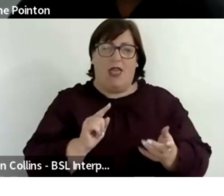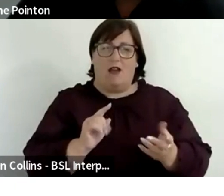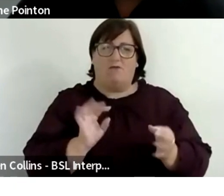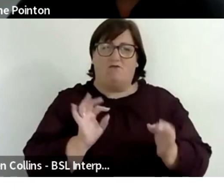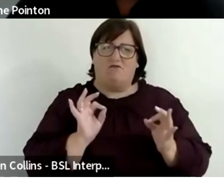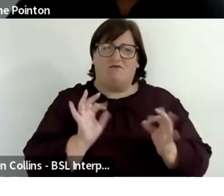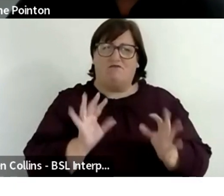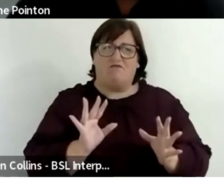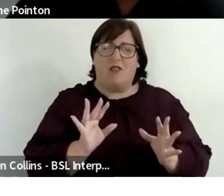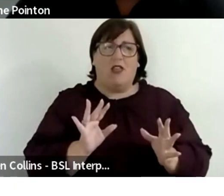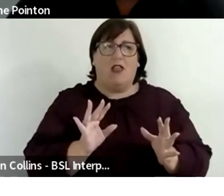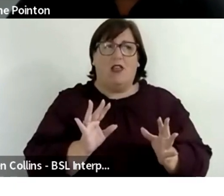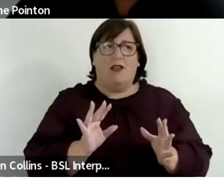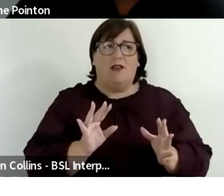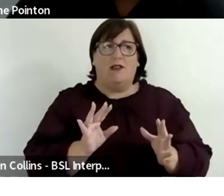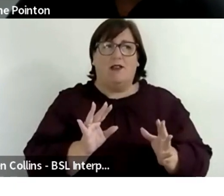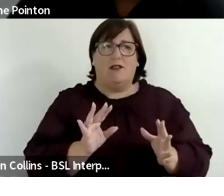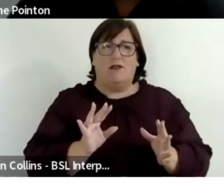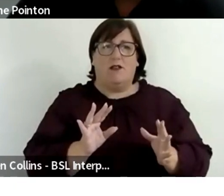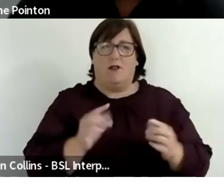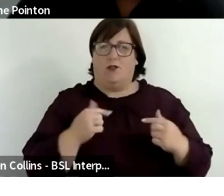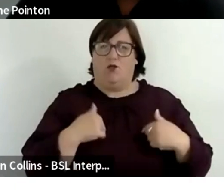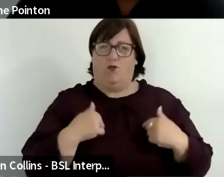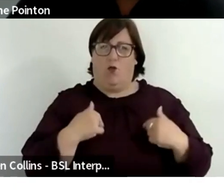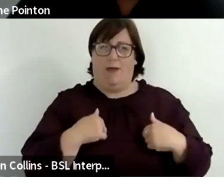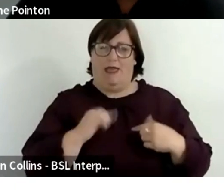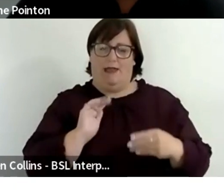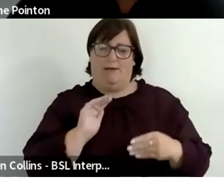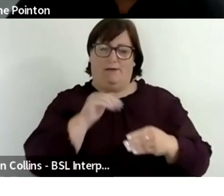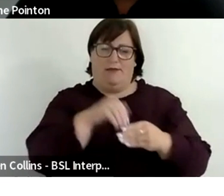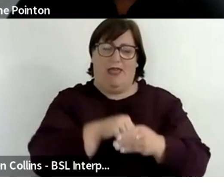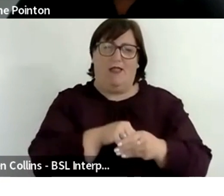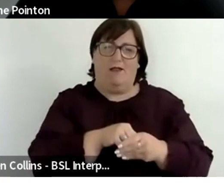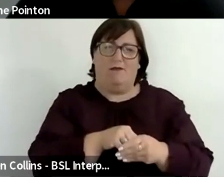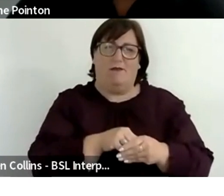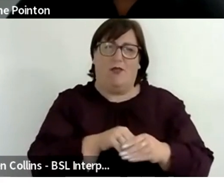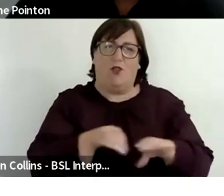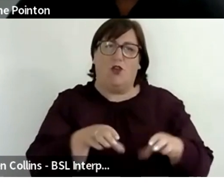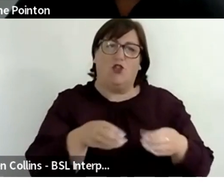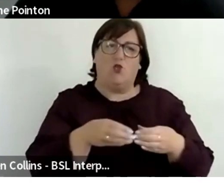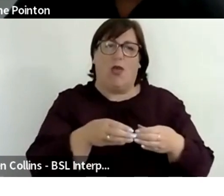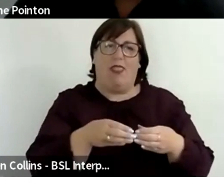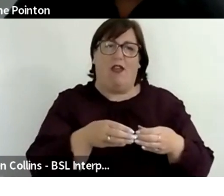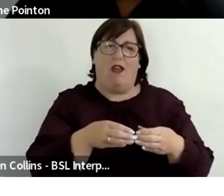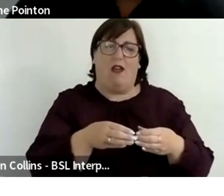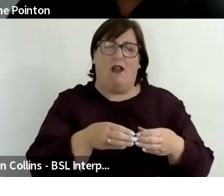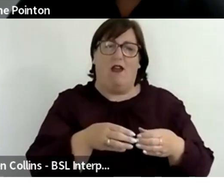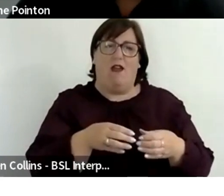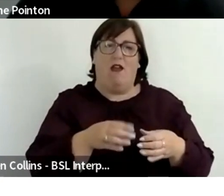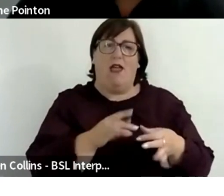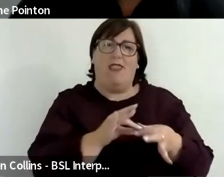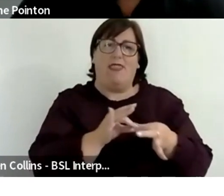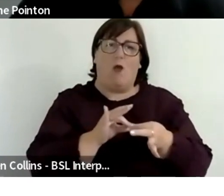For me, being in the Together Network, with like-minded colleagues that have a disability, and also being